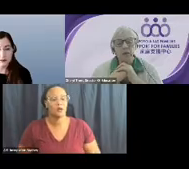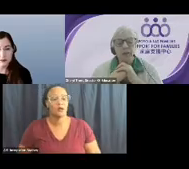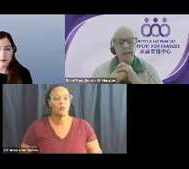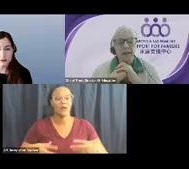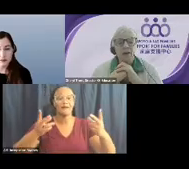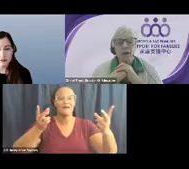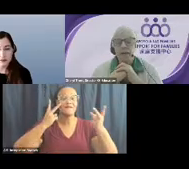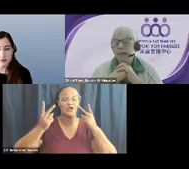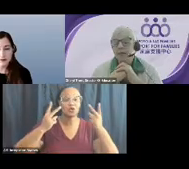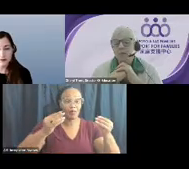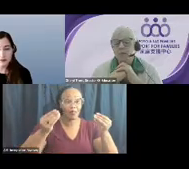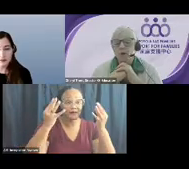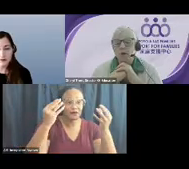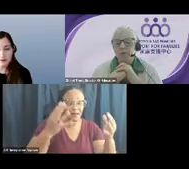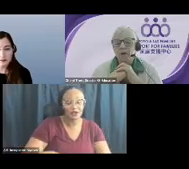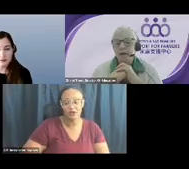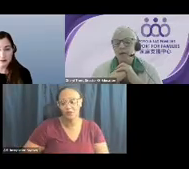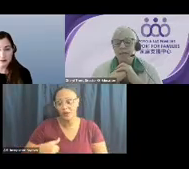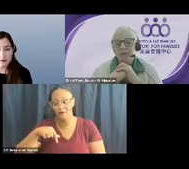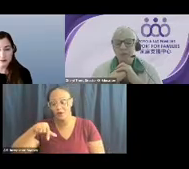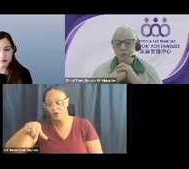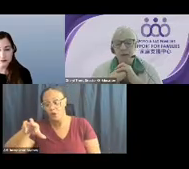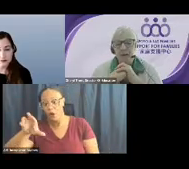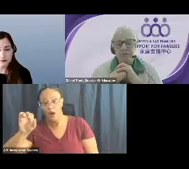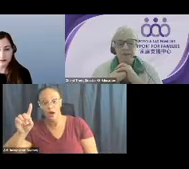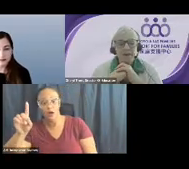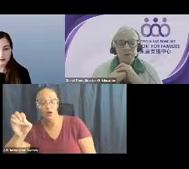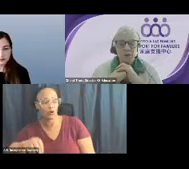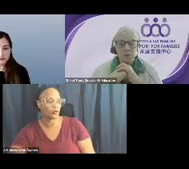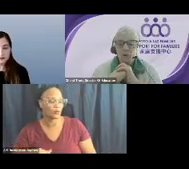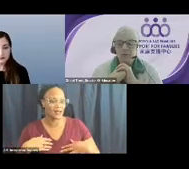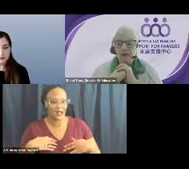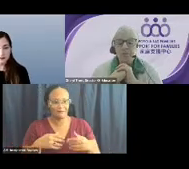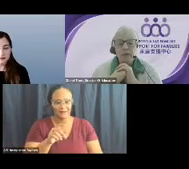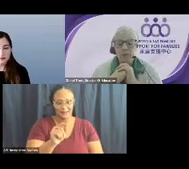and you know, just like our kids, all of our parent centers, we have we're supporting